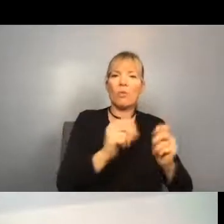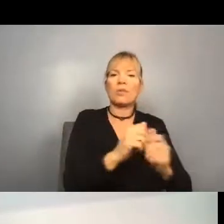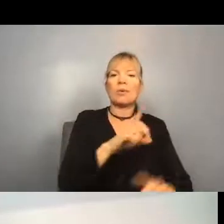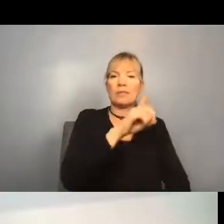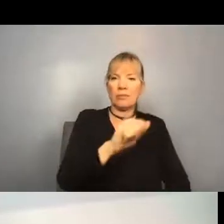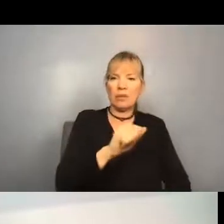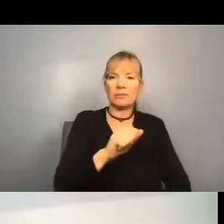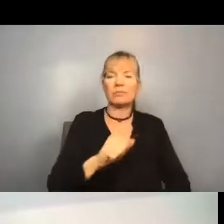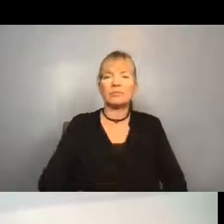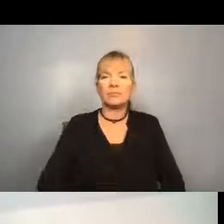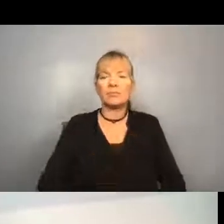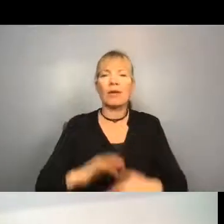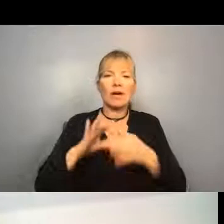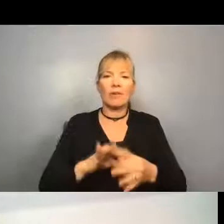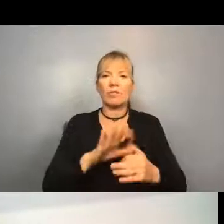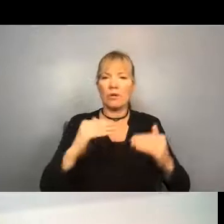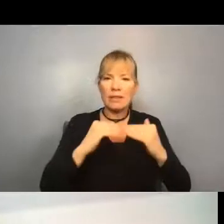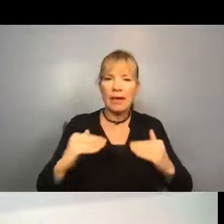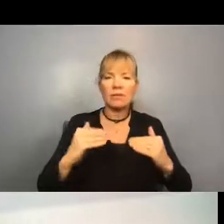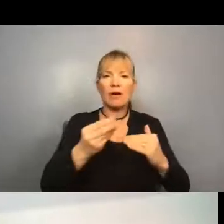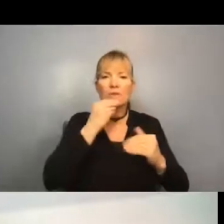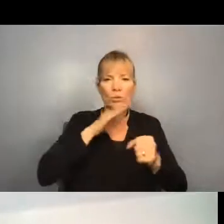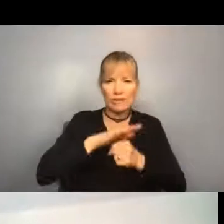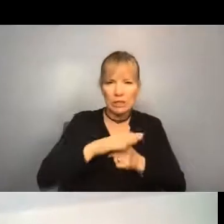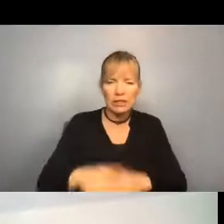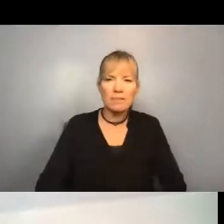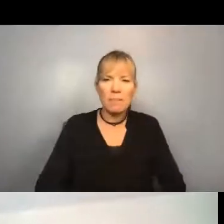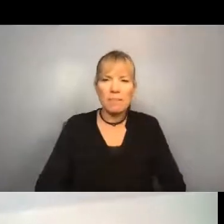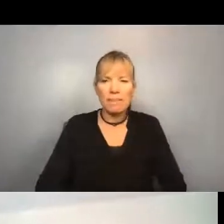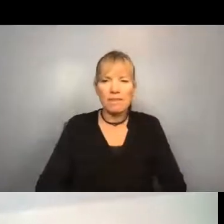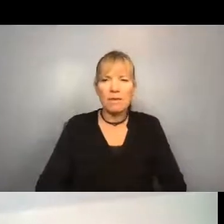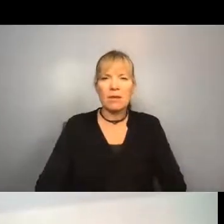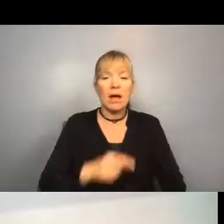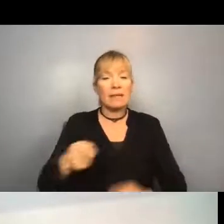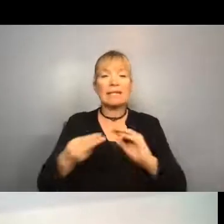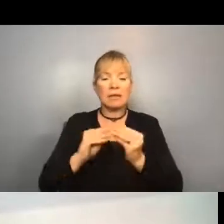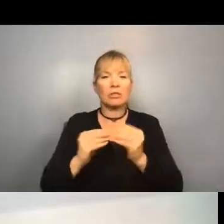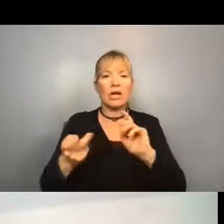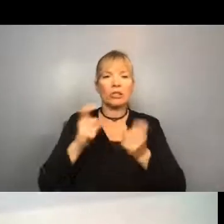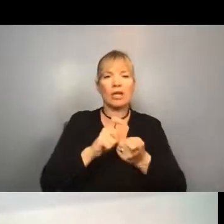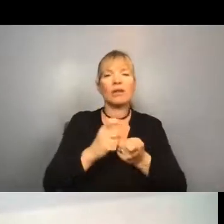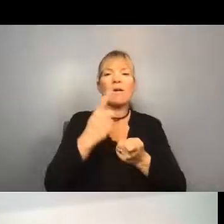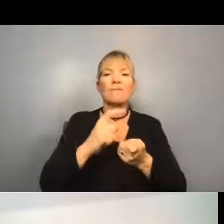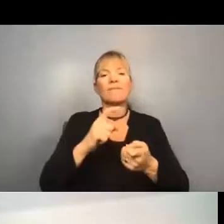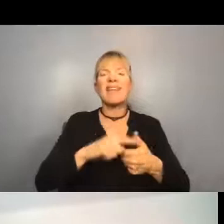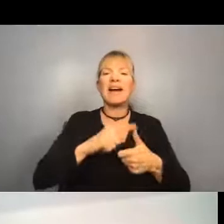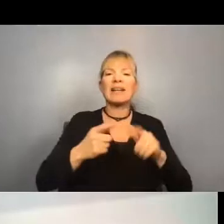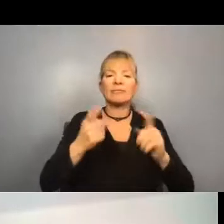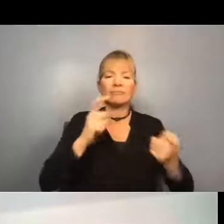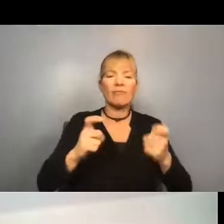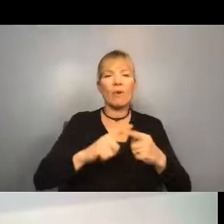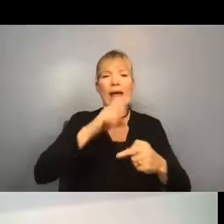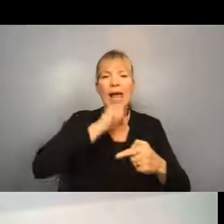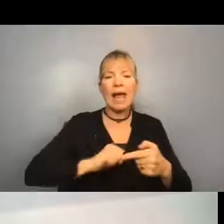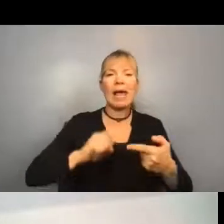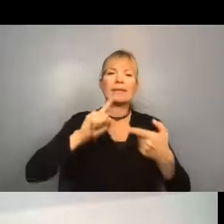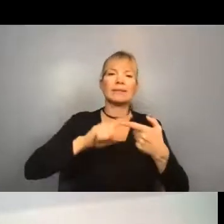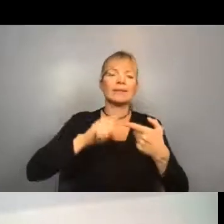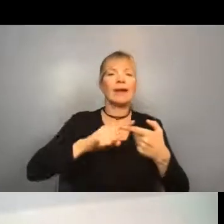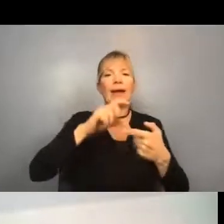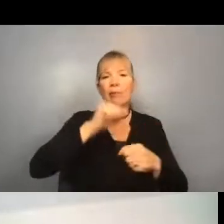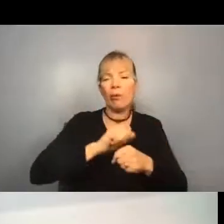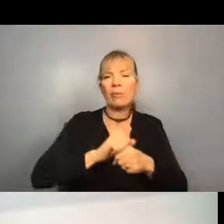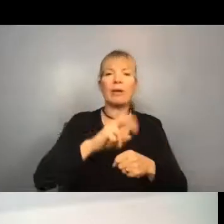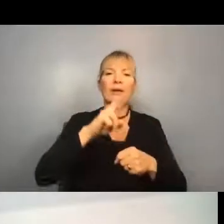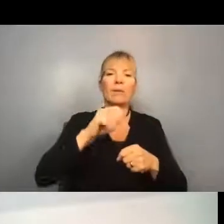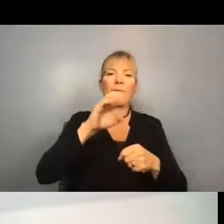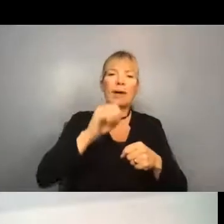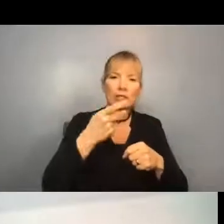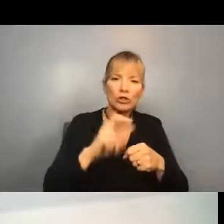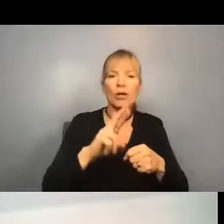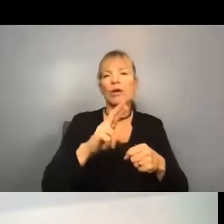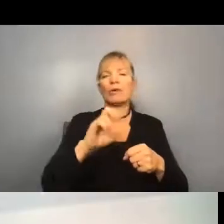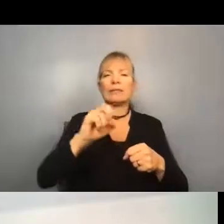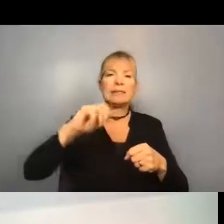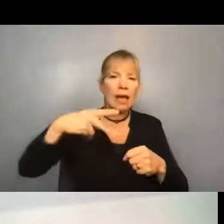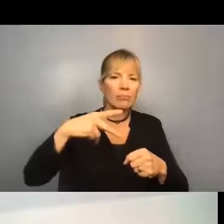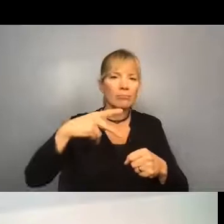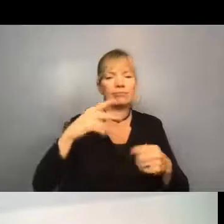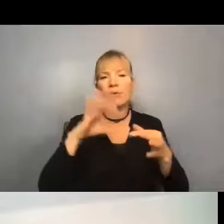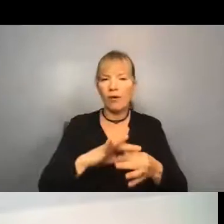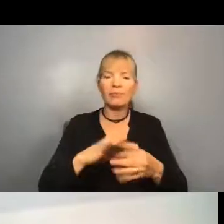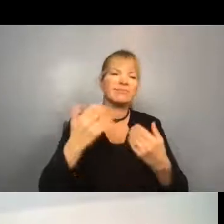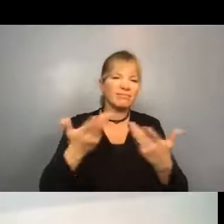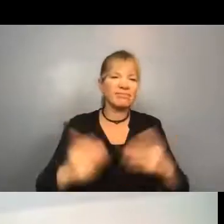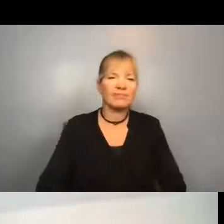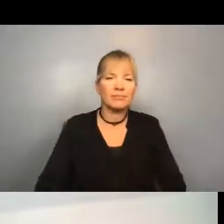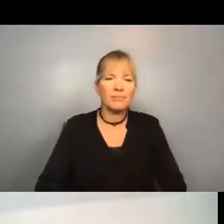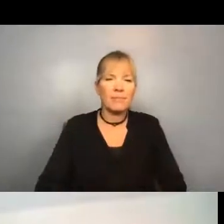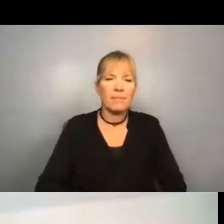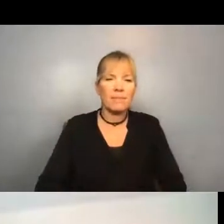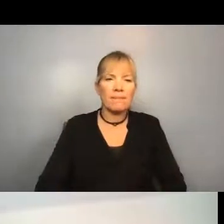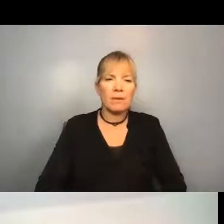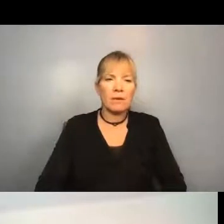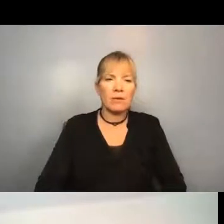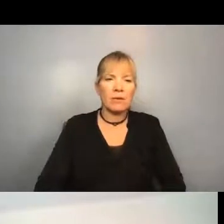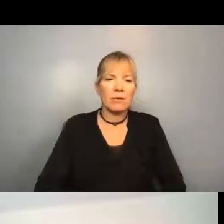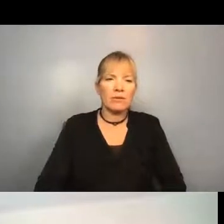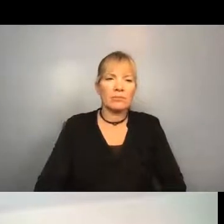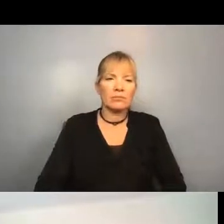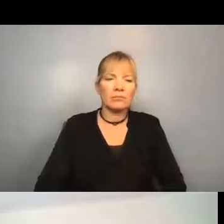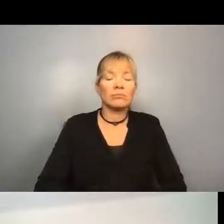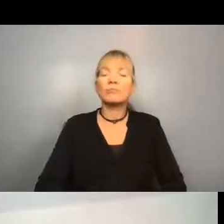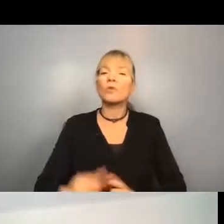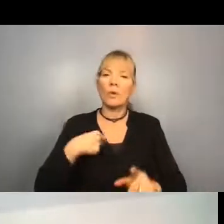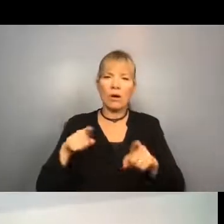But this was an 8% drop for people with disabilities compared to a 5 percentage point drop for people without disabilities in terms of their level of food insufficiency. These numbers do adjust for age, income, SNAP participation, race, and region. We also asked what was the